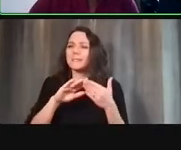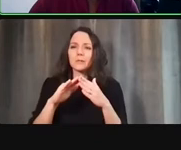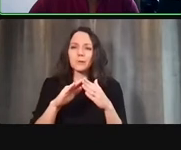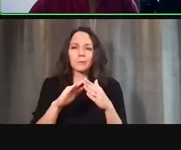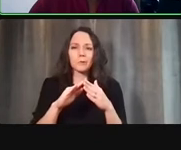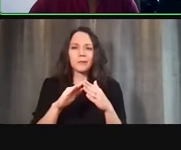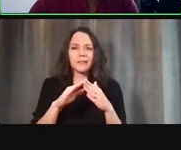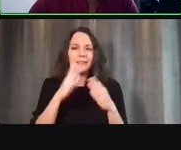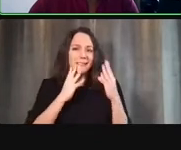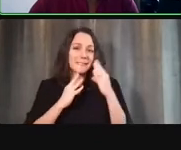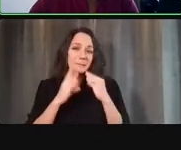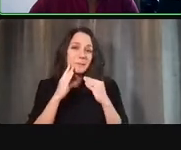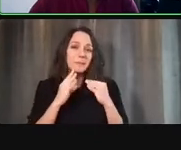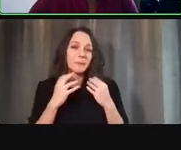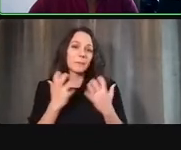Next slide.